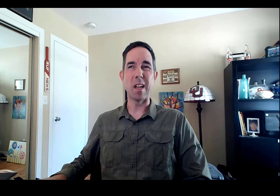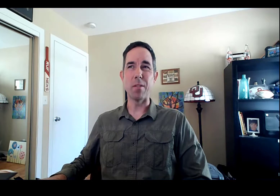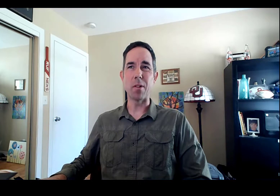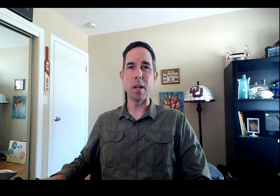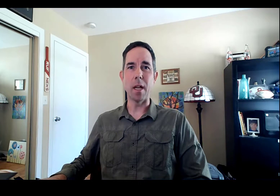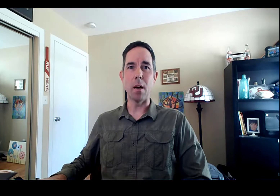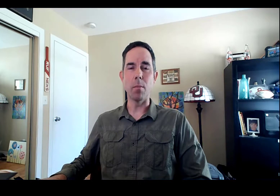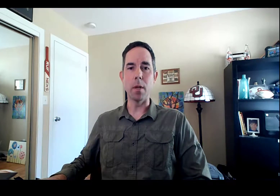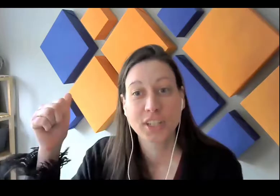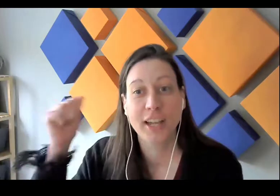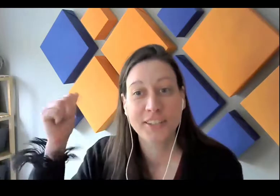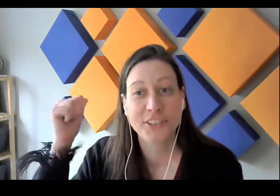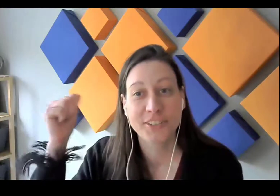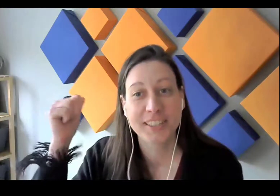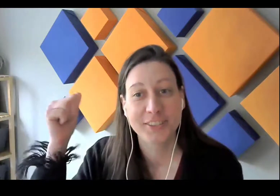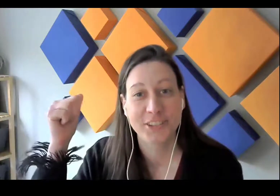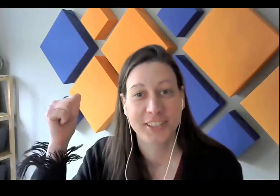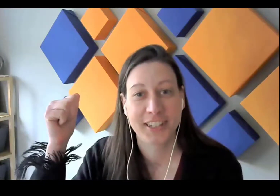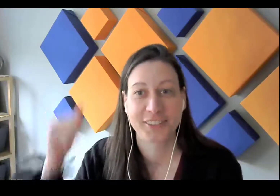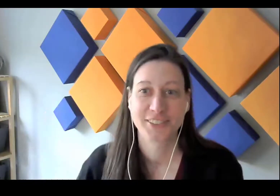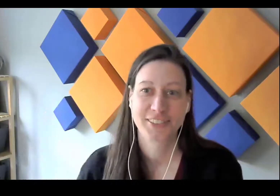I can use I can use these two together.